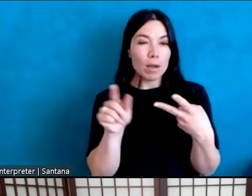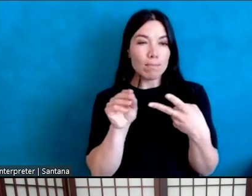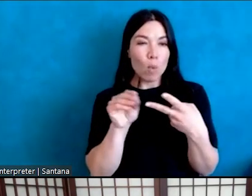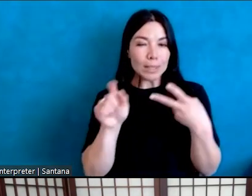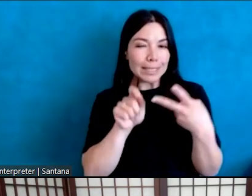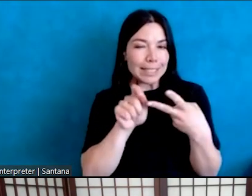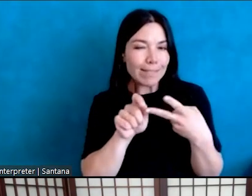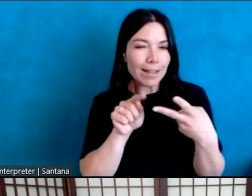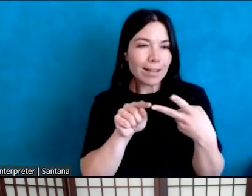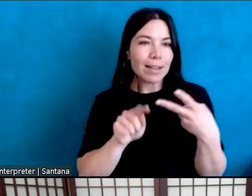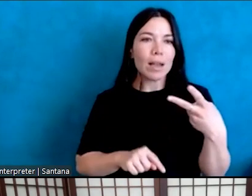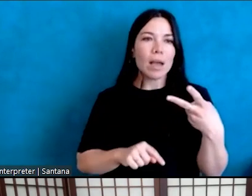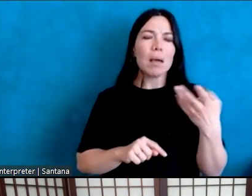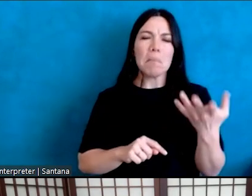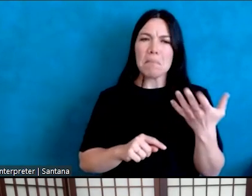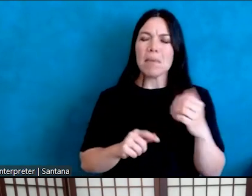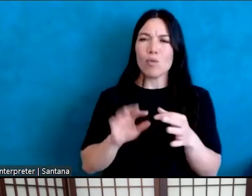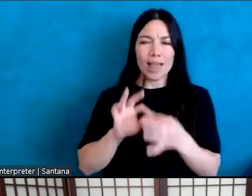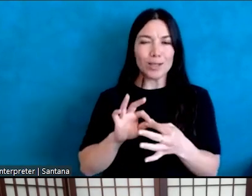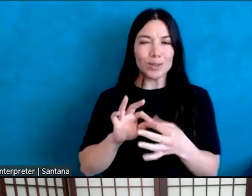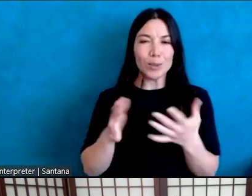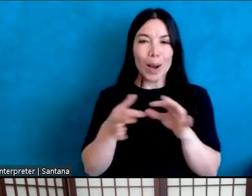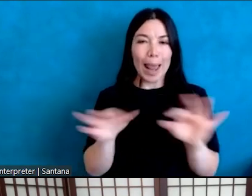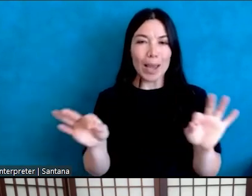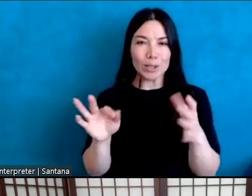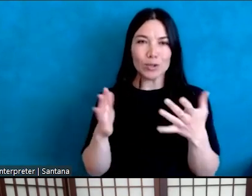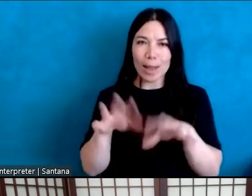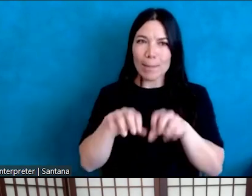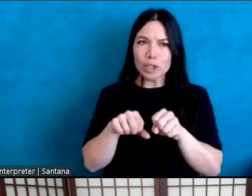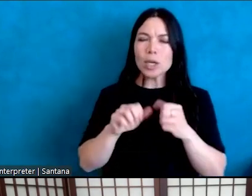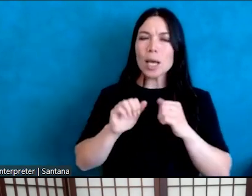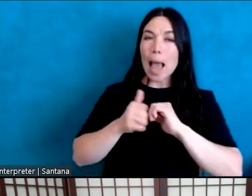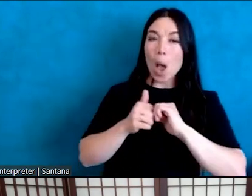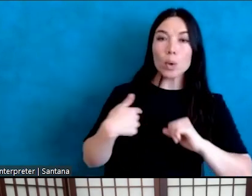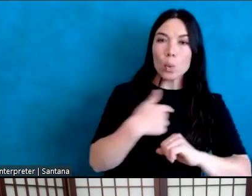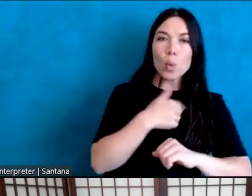I ask, how can we all support Native, and note the capital "N", language users,